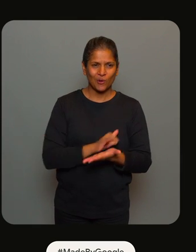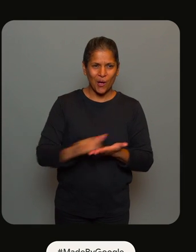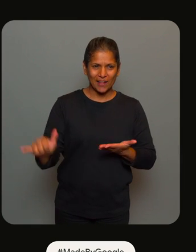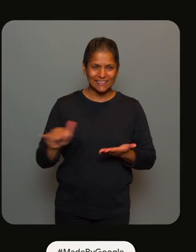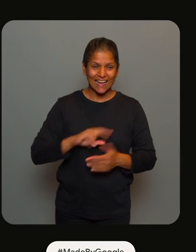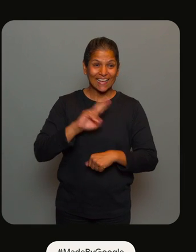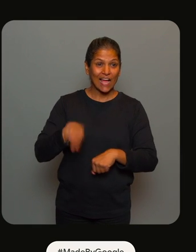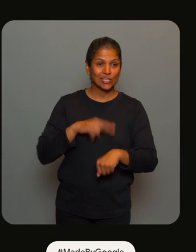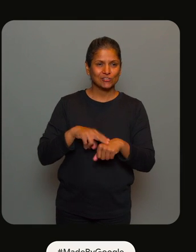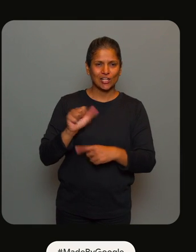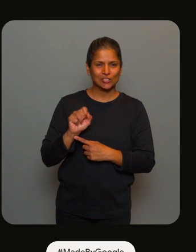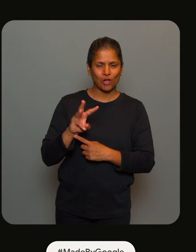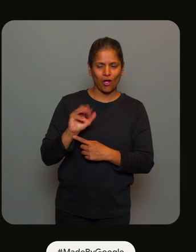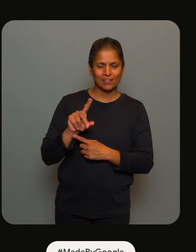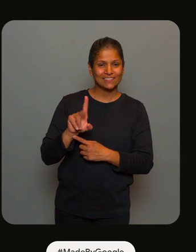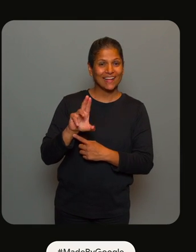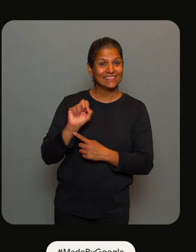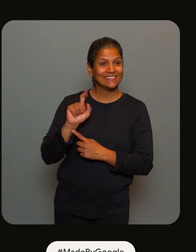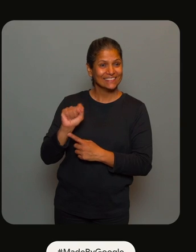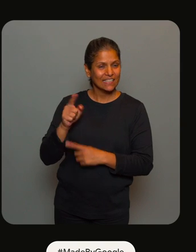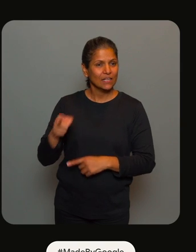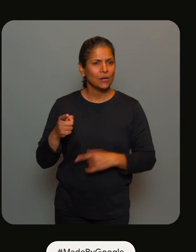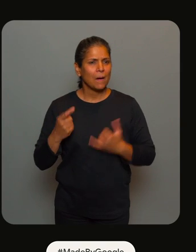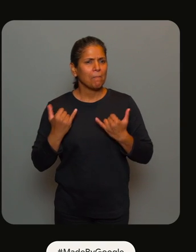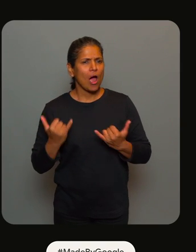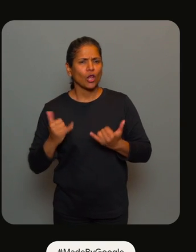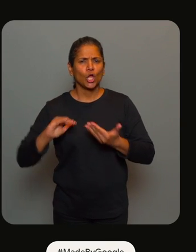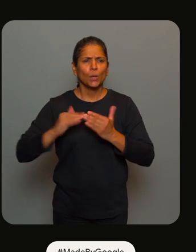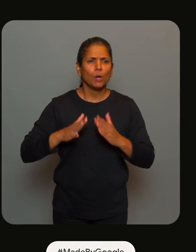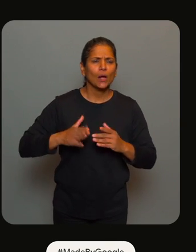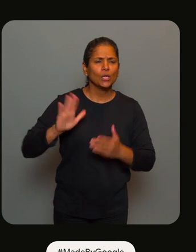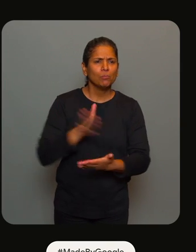community music venue just a few steps away from our newest